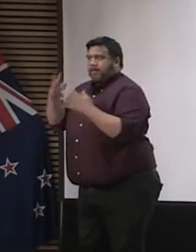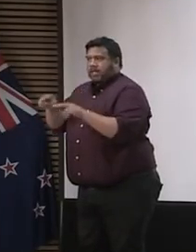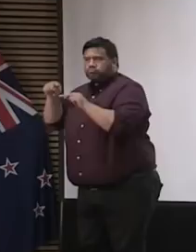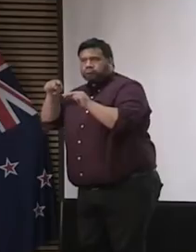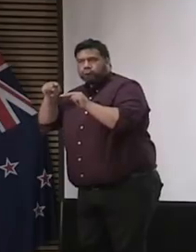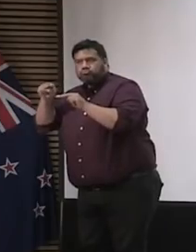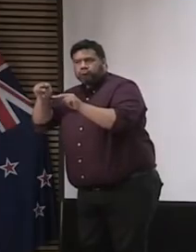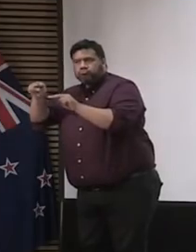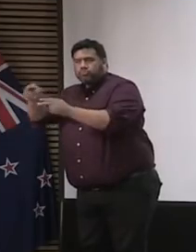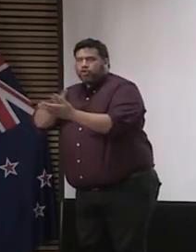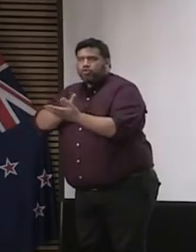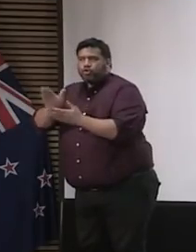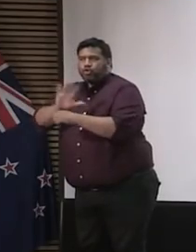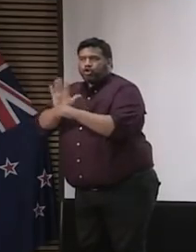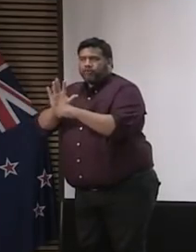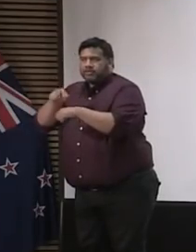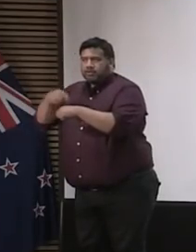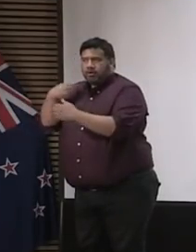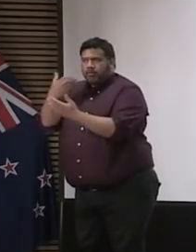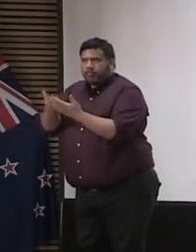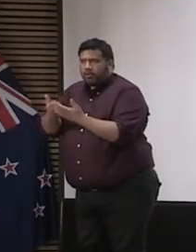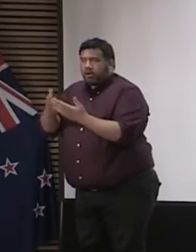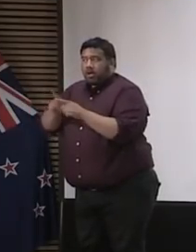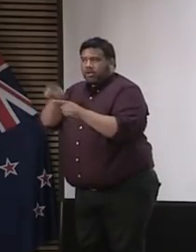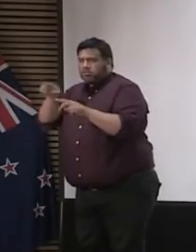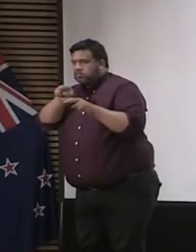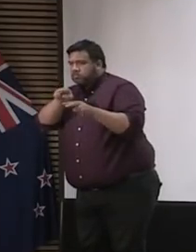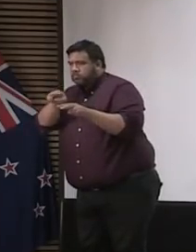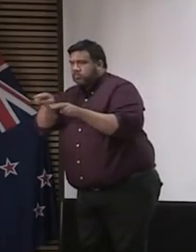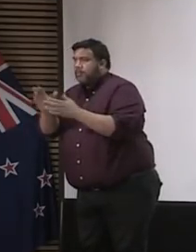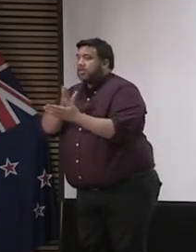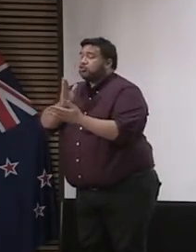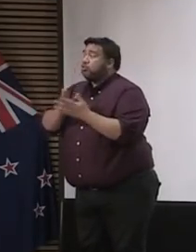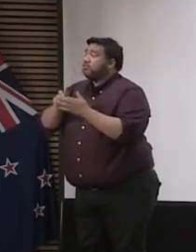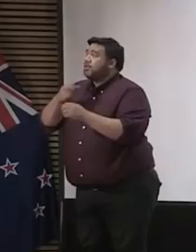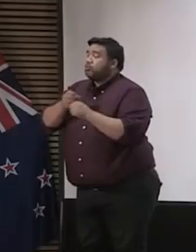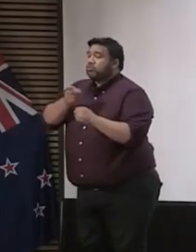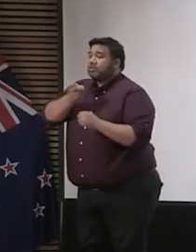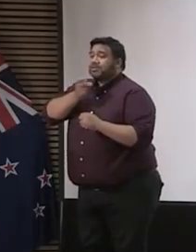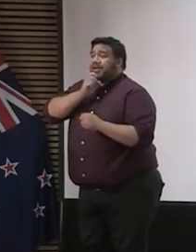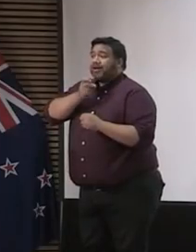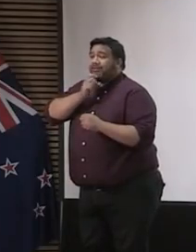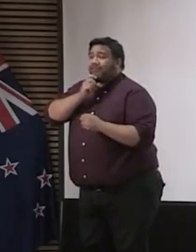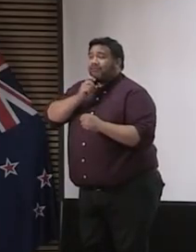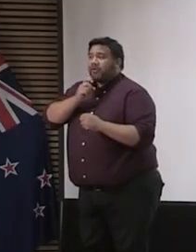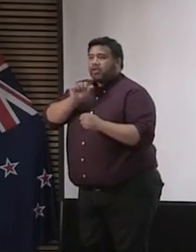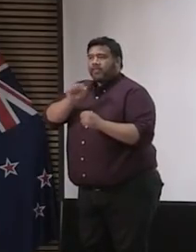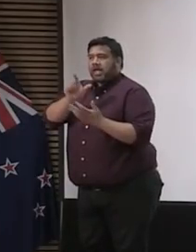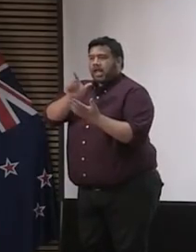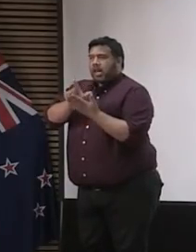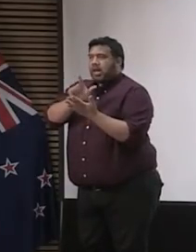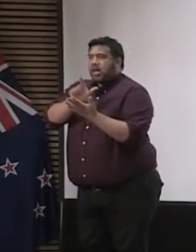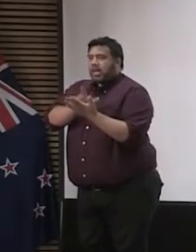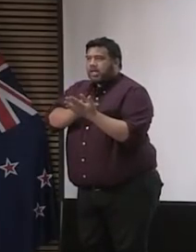responsemaking sure in particular thatemployees are having theirlegal requirements met.